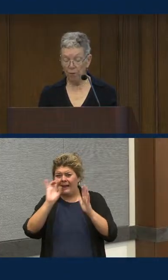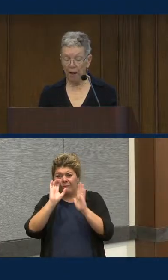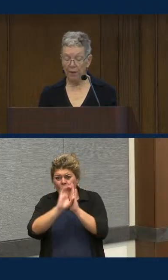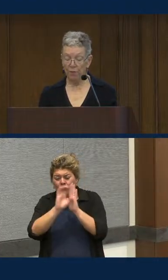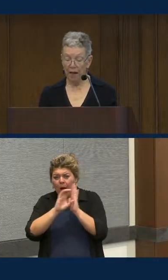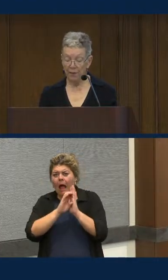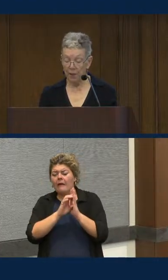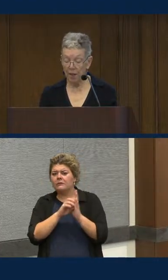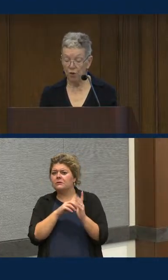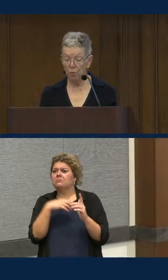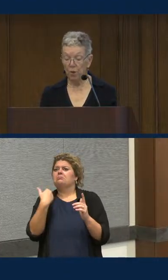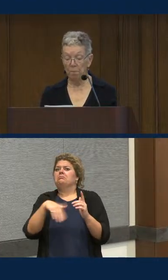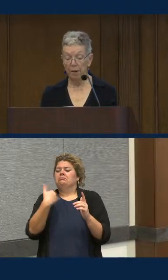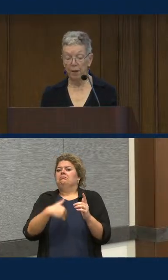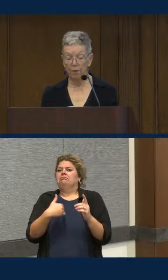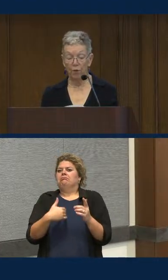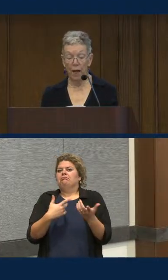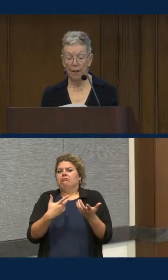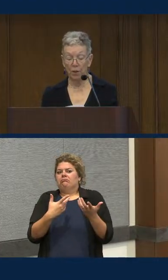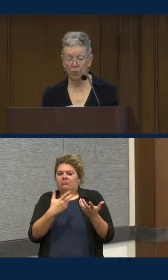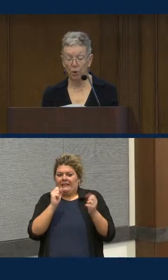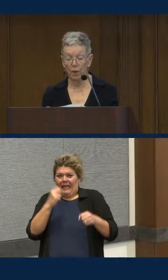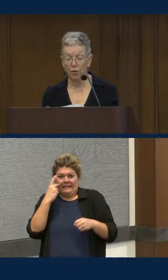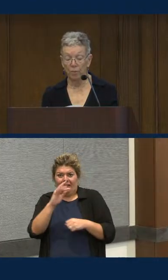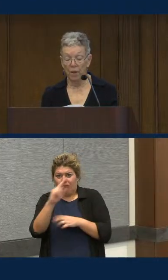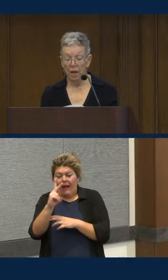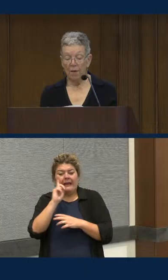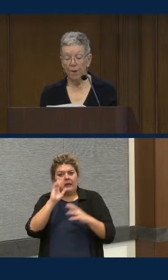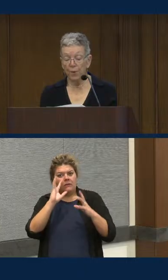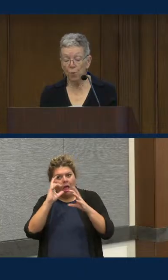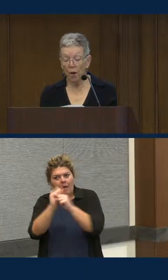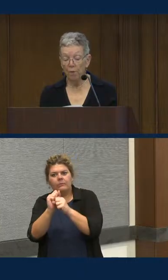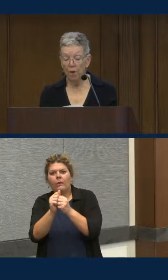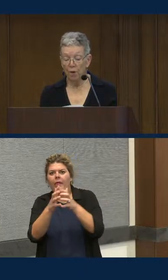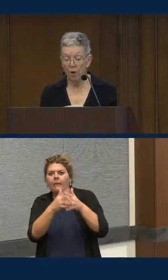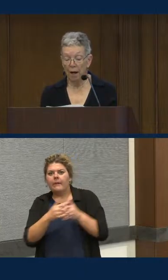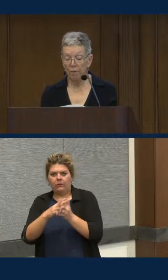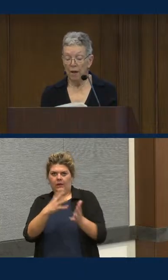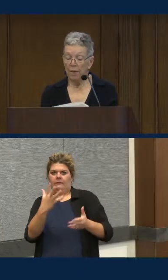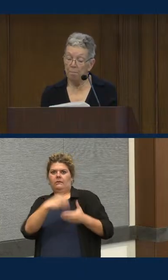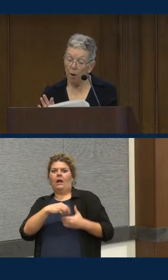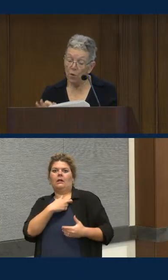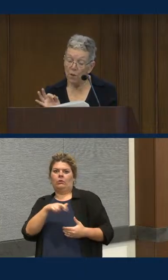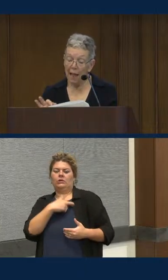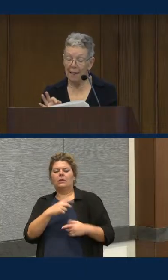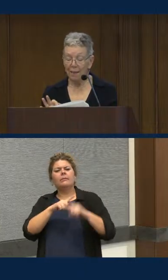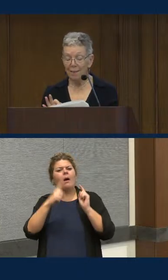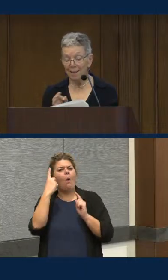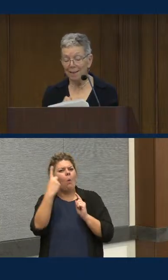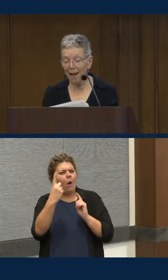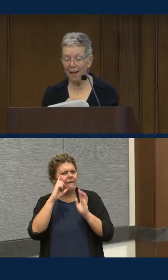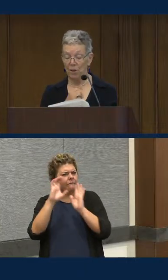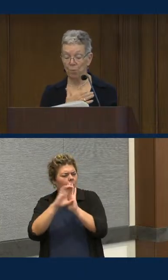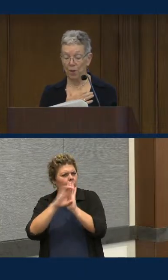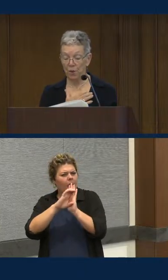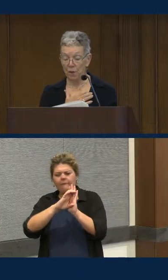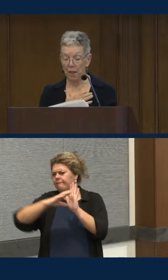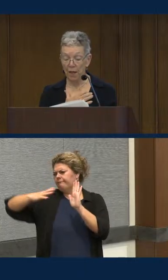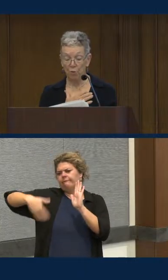vernacular religion, there is one photograph that most likely did not express his engagement